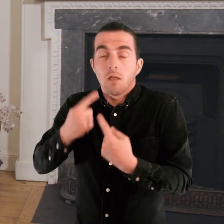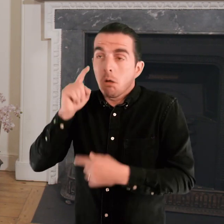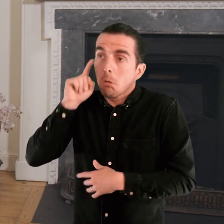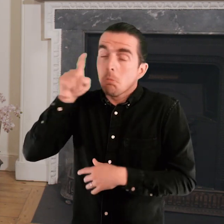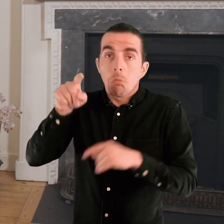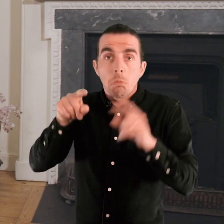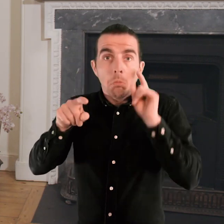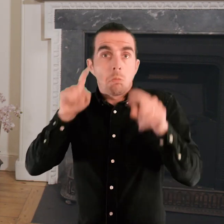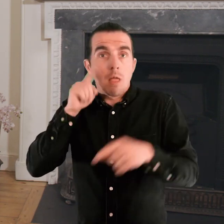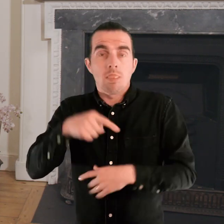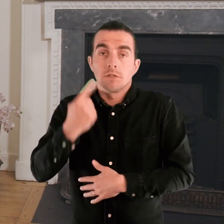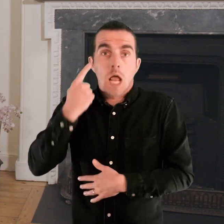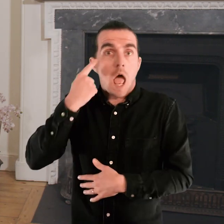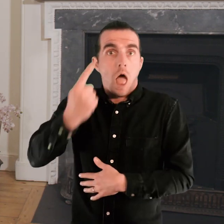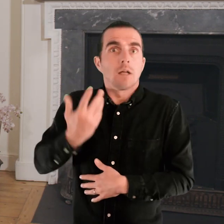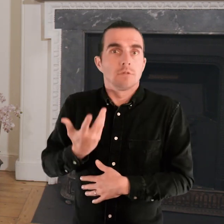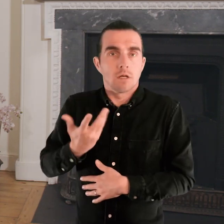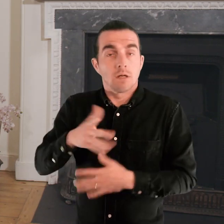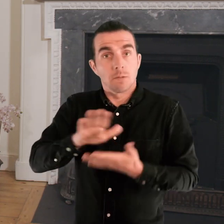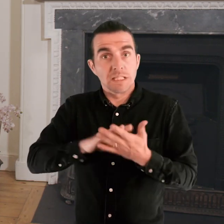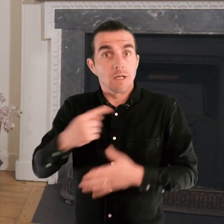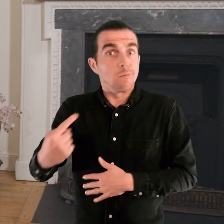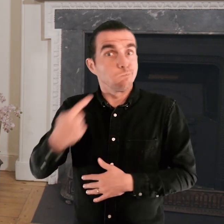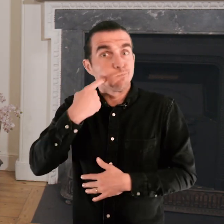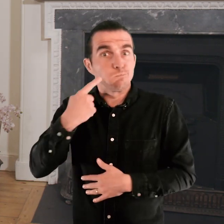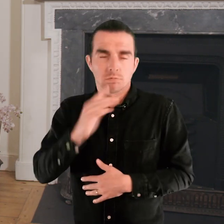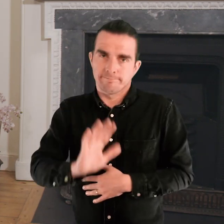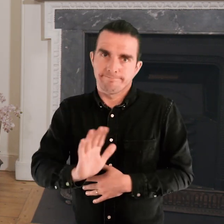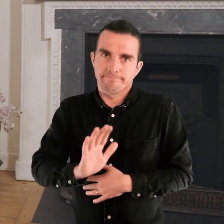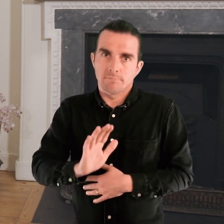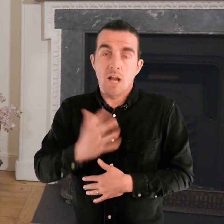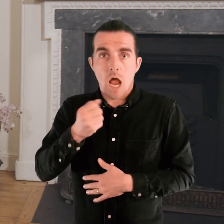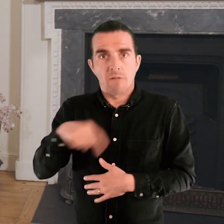it’s an idea not without its difficulties or not without its critics.